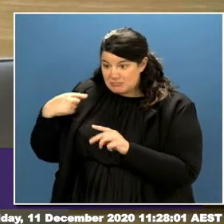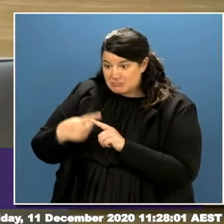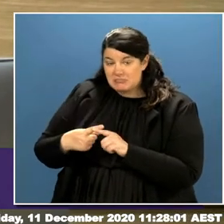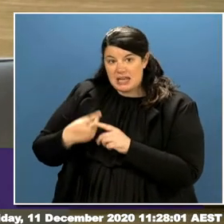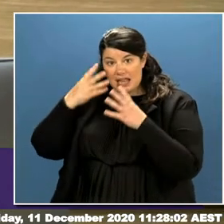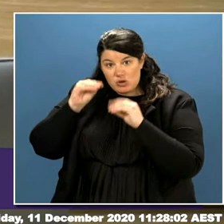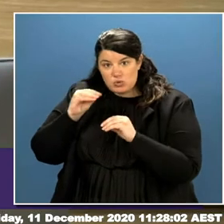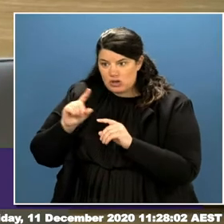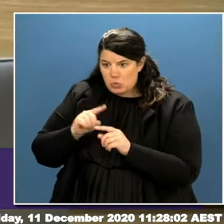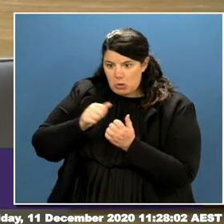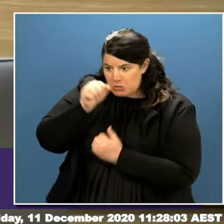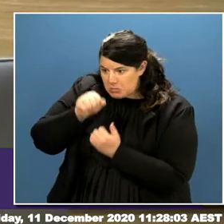are taken into account.